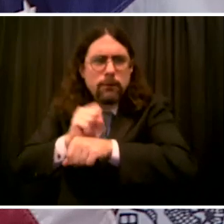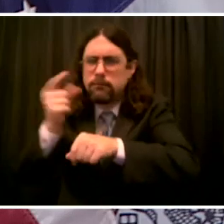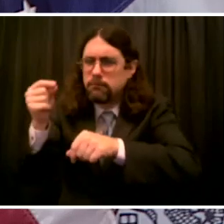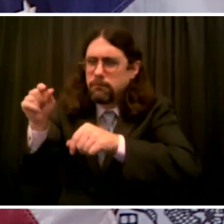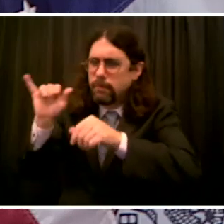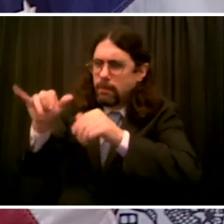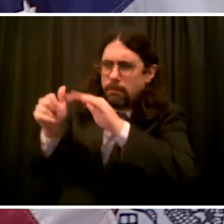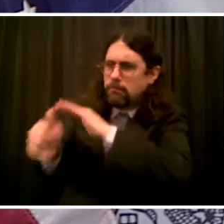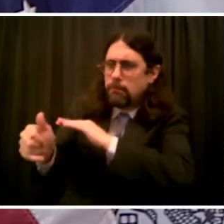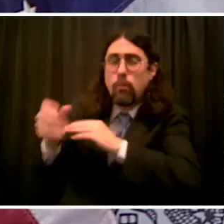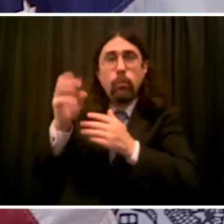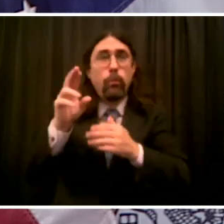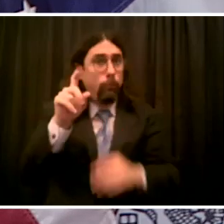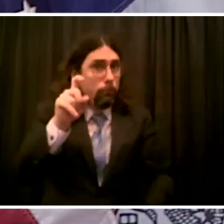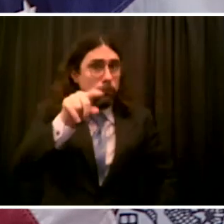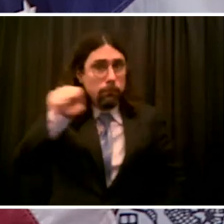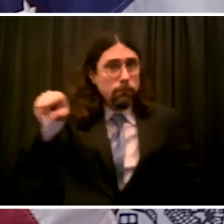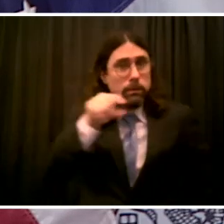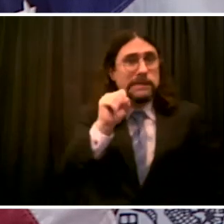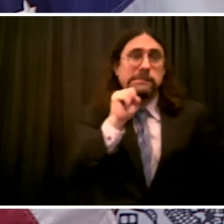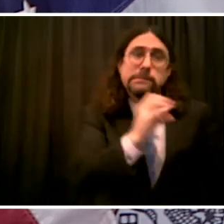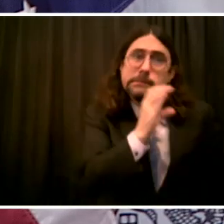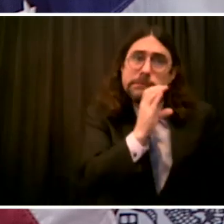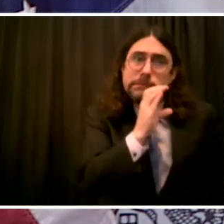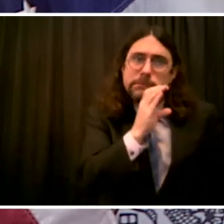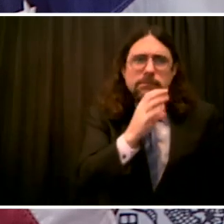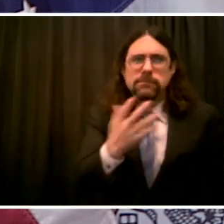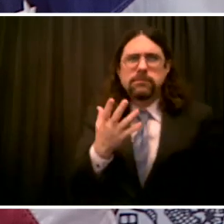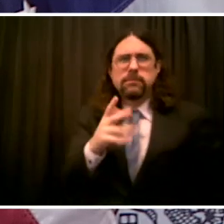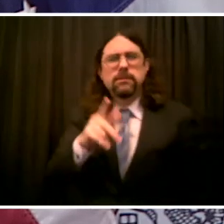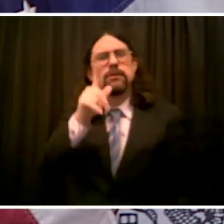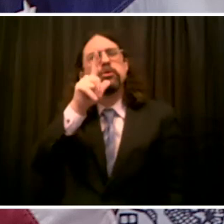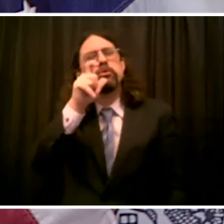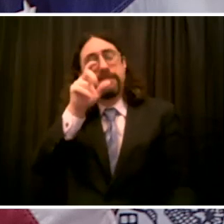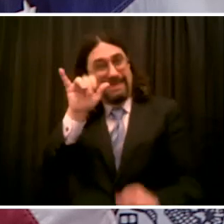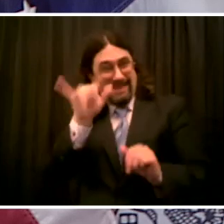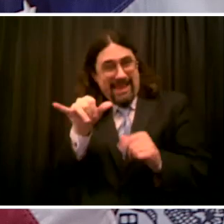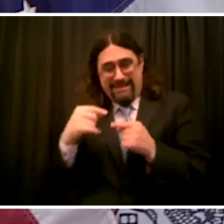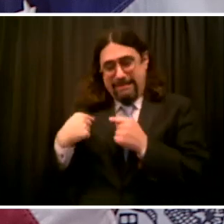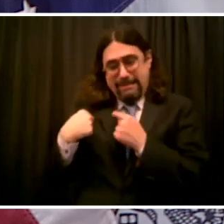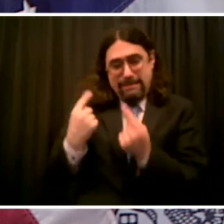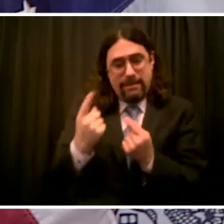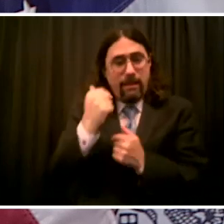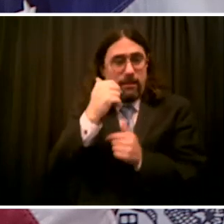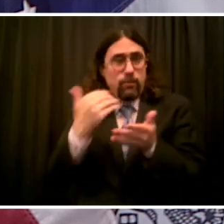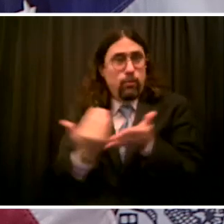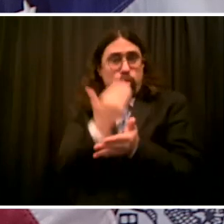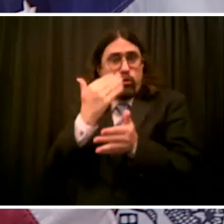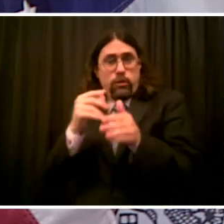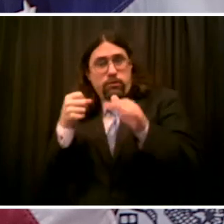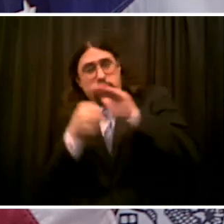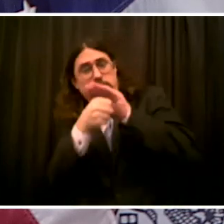PCR OU WORKERS, OR PEOPLE IN A PARTICULAR LIVING ENVIRONMENT LIKE A NURSING HOME? SOAR, E UYO IDONG ANY OF THAT WORK,